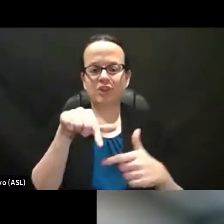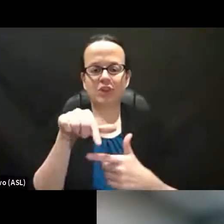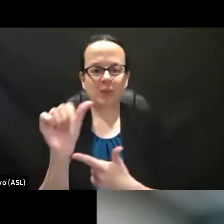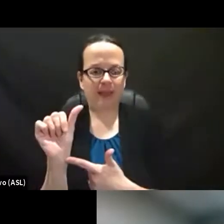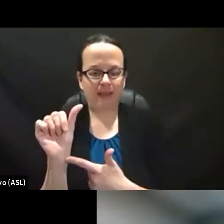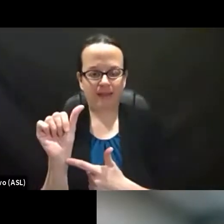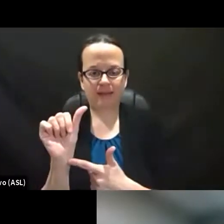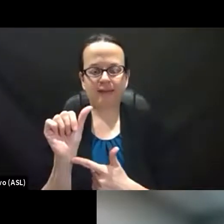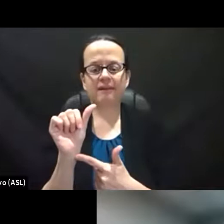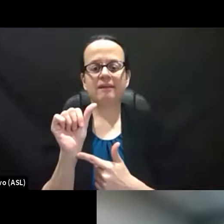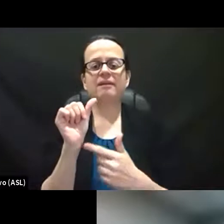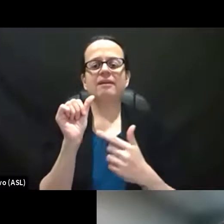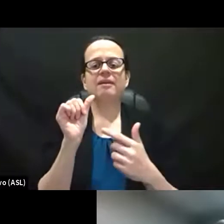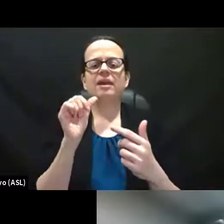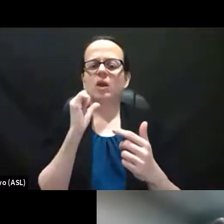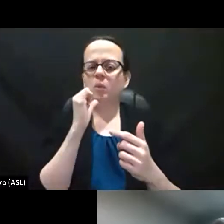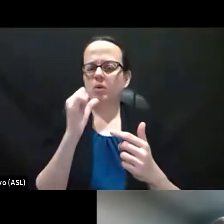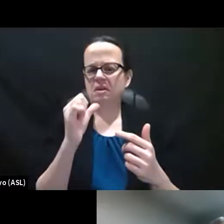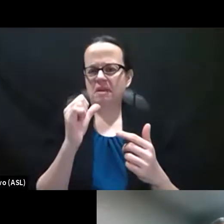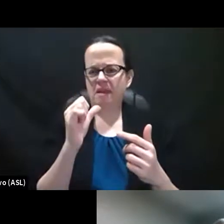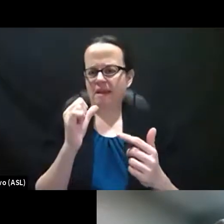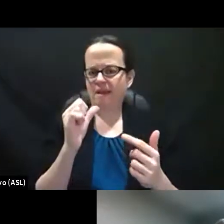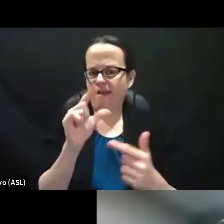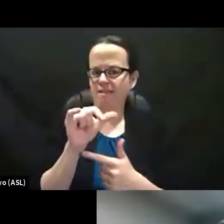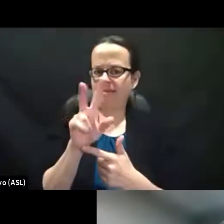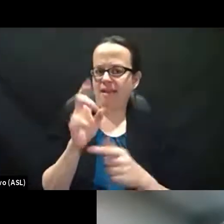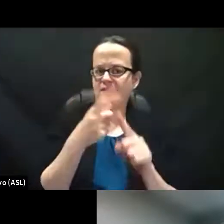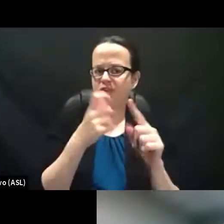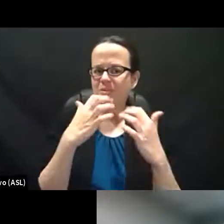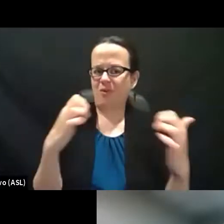Amber Carey Navarrete (Easterseals): We are not taking questions live from the audience, since that feature isn't enabled.